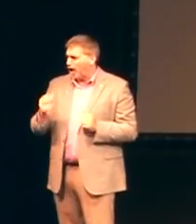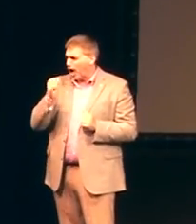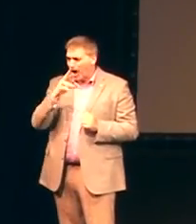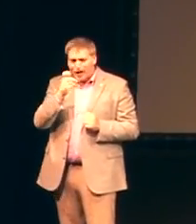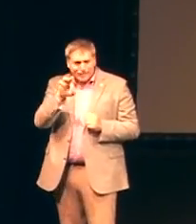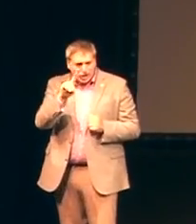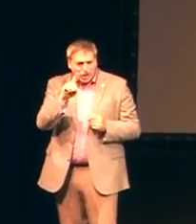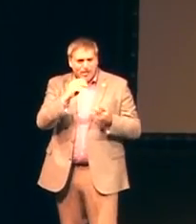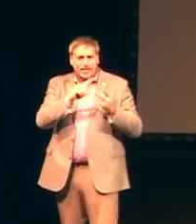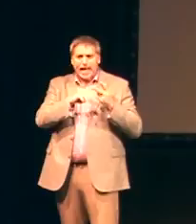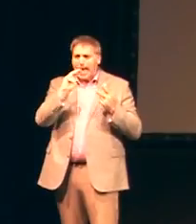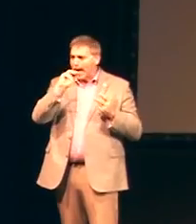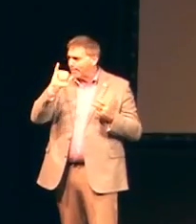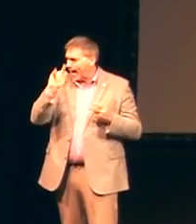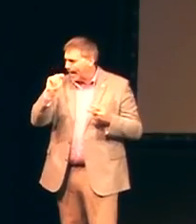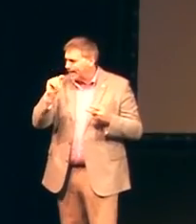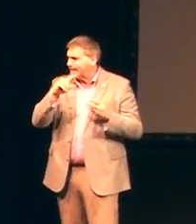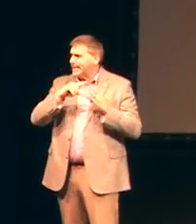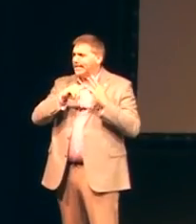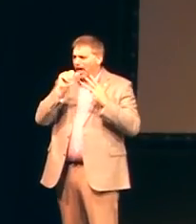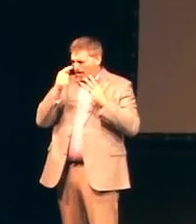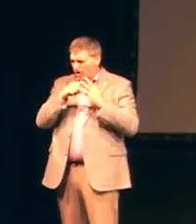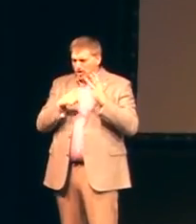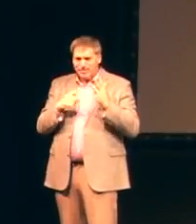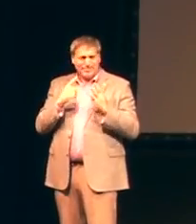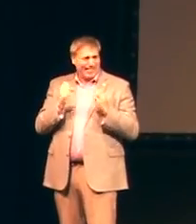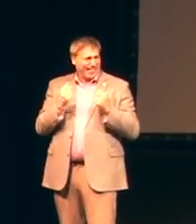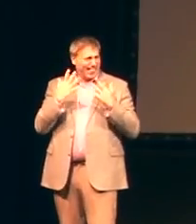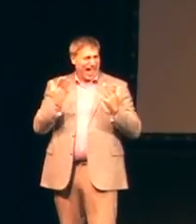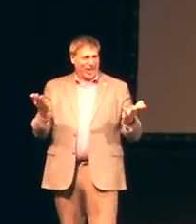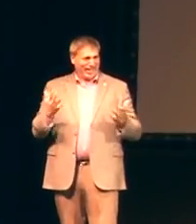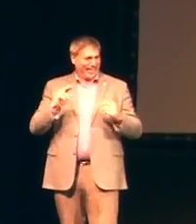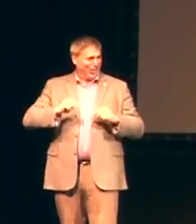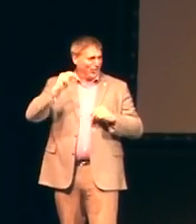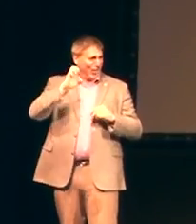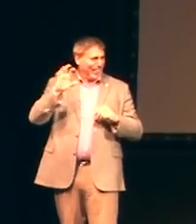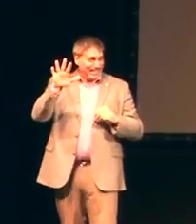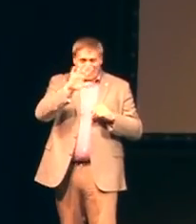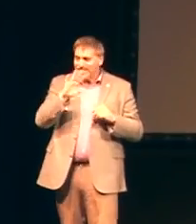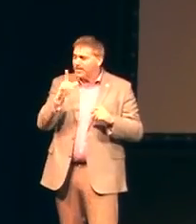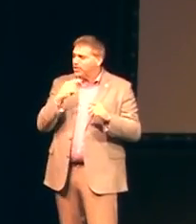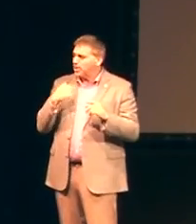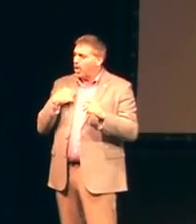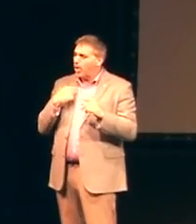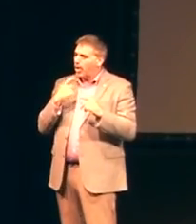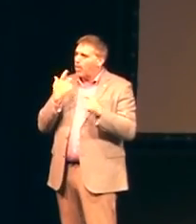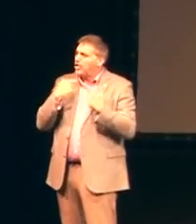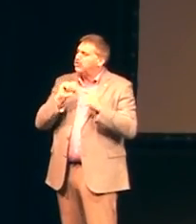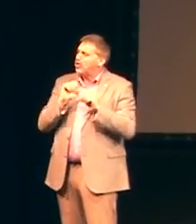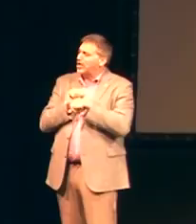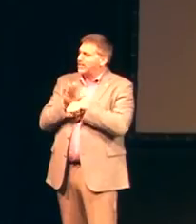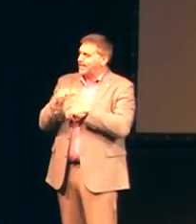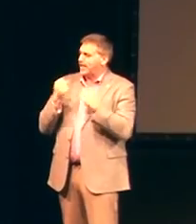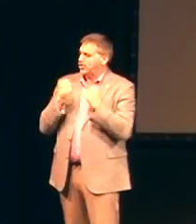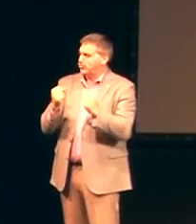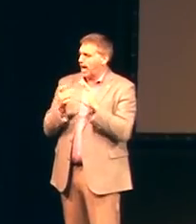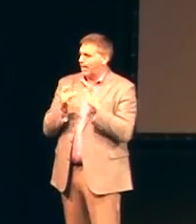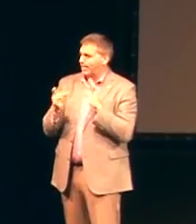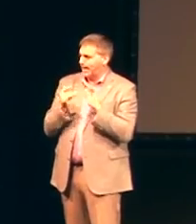lawsuit. We sued Harvard, MIT, a lot of universities in the northeast. And we're trying